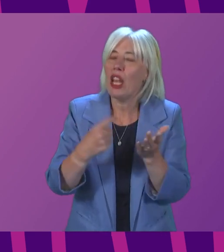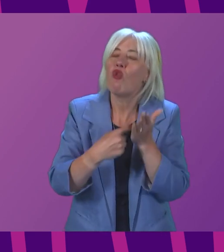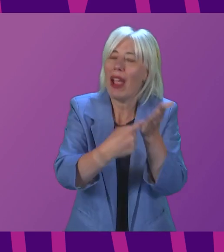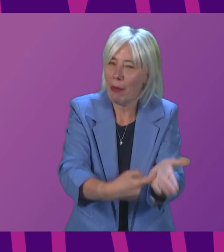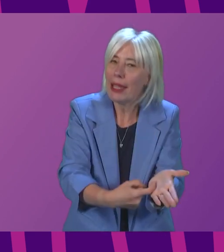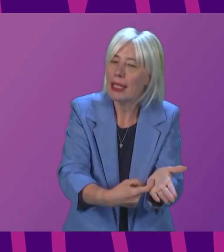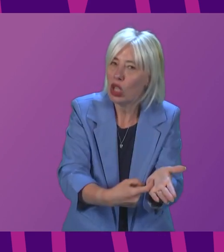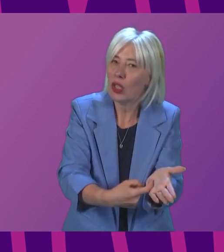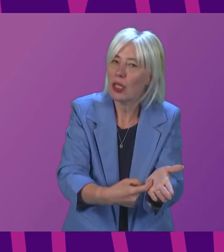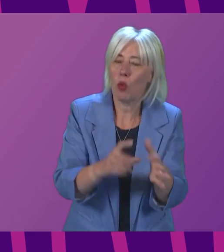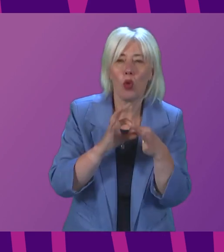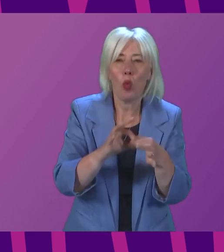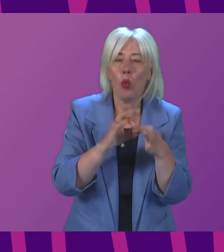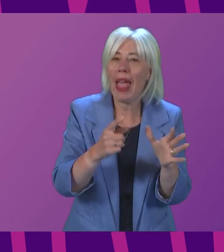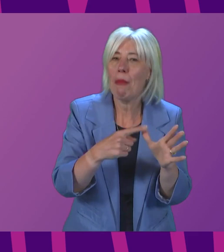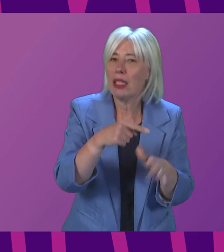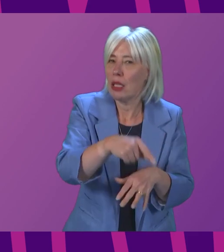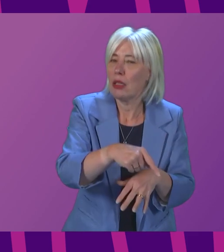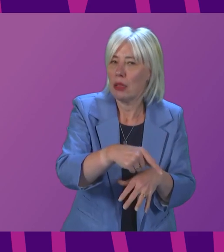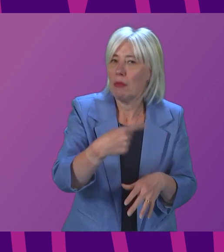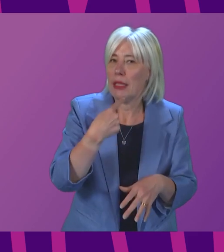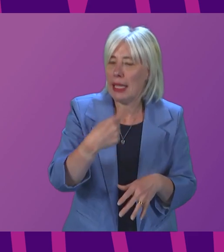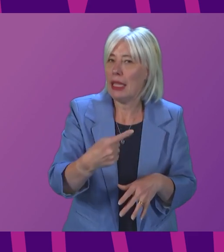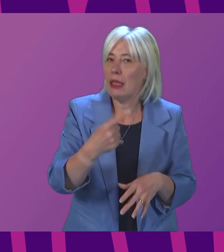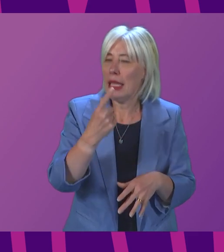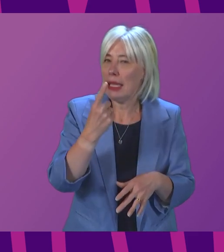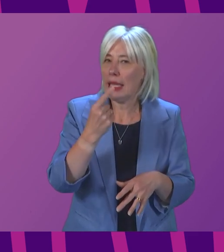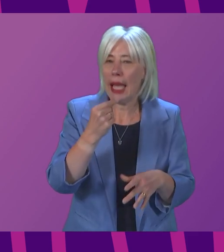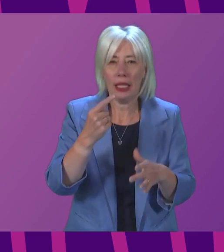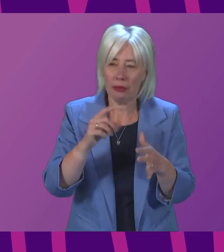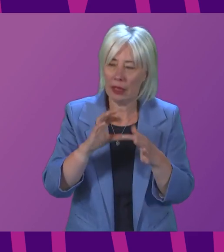SEPA continues to work with Amazon so that it can comply with best practice.